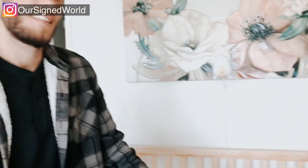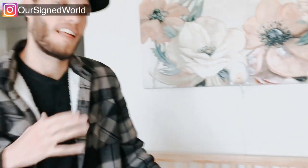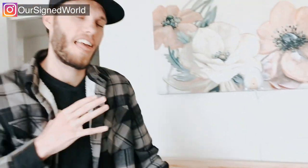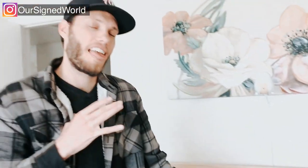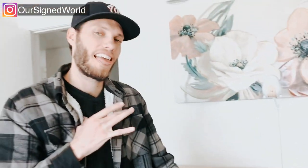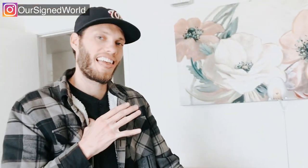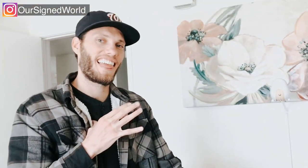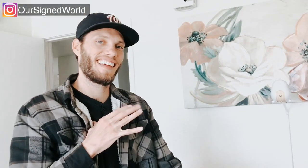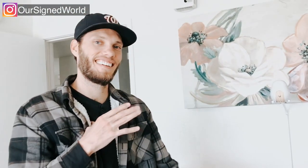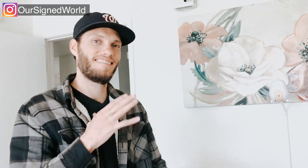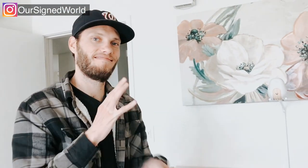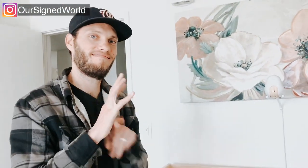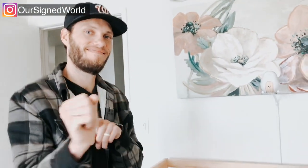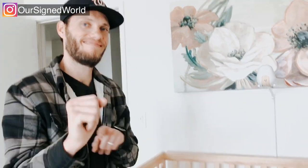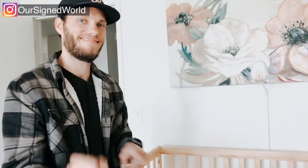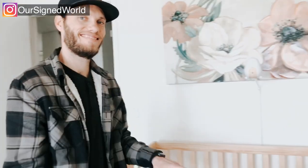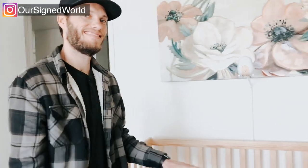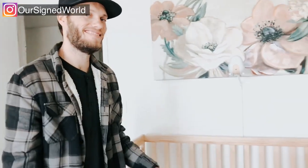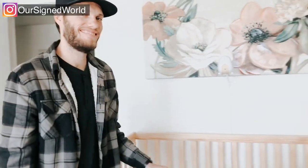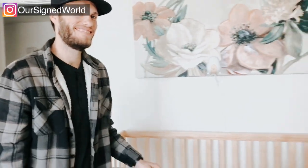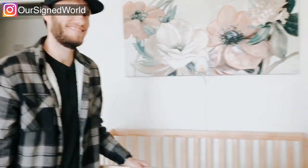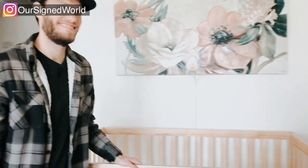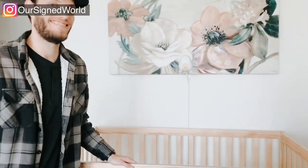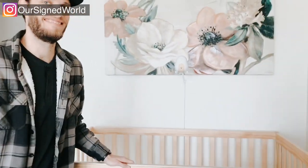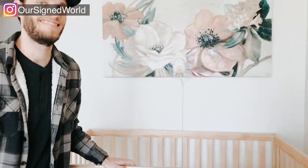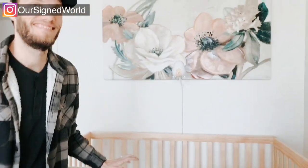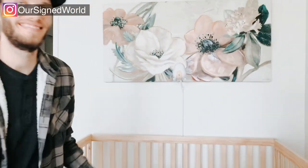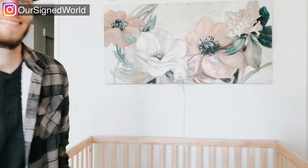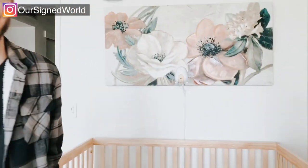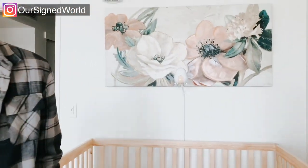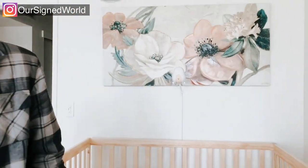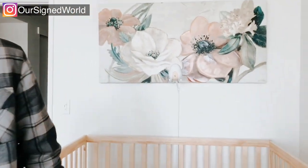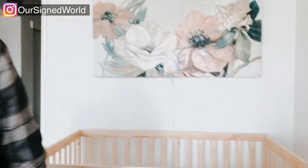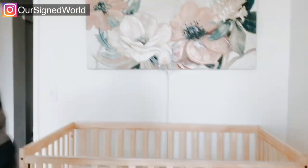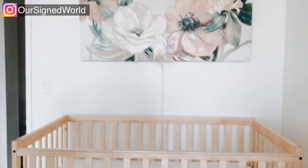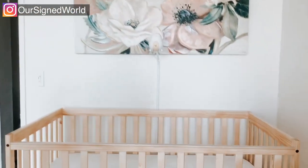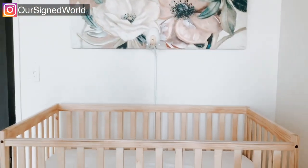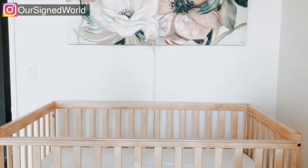COOL! (baby still crying) So cool, we love it!